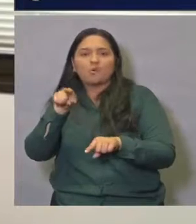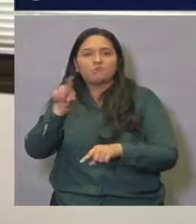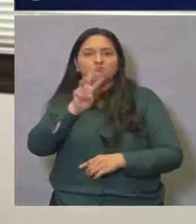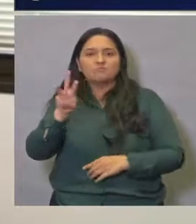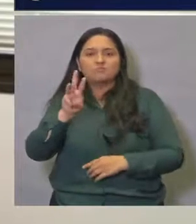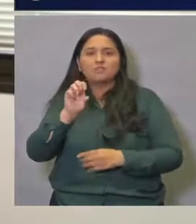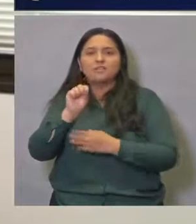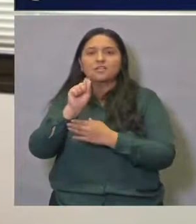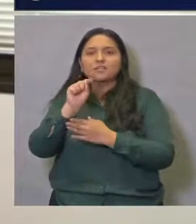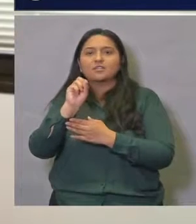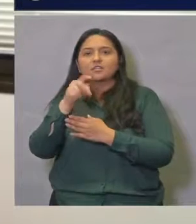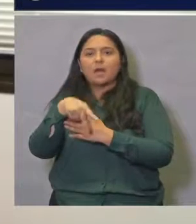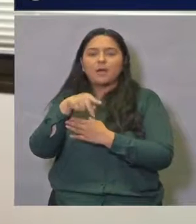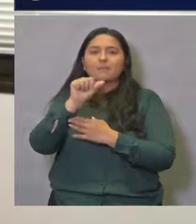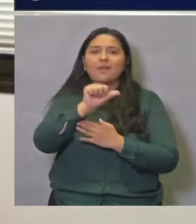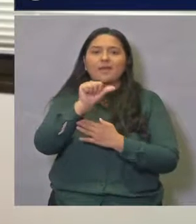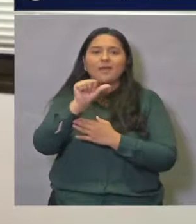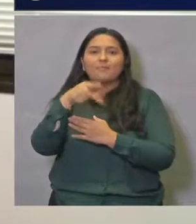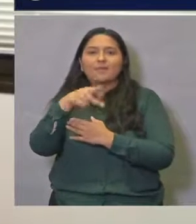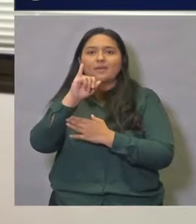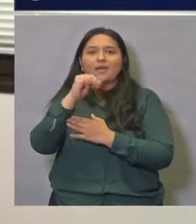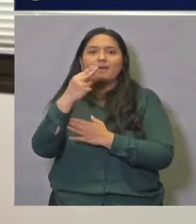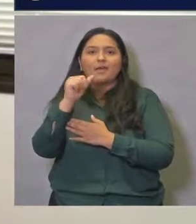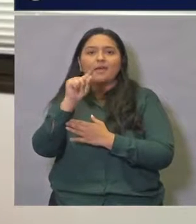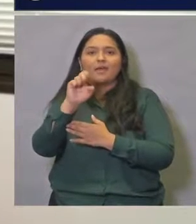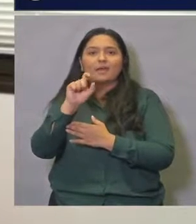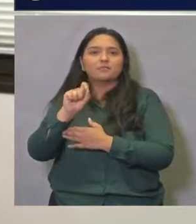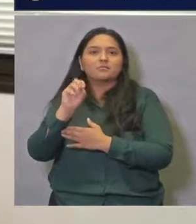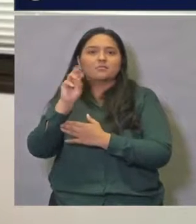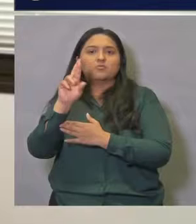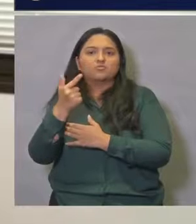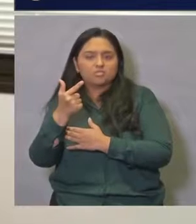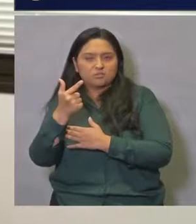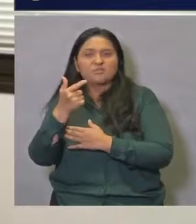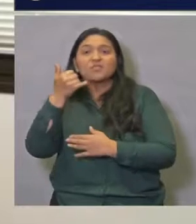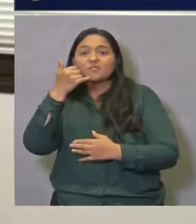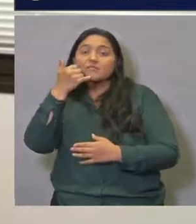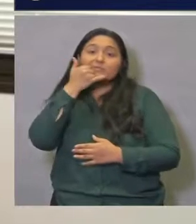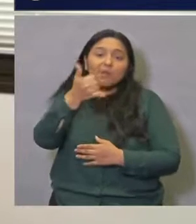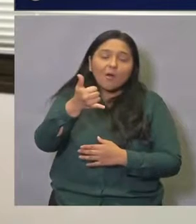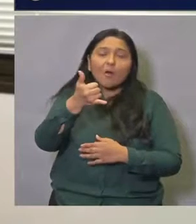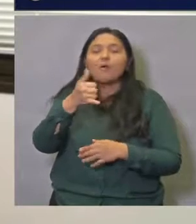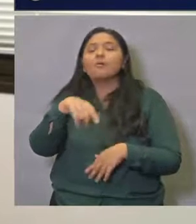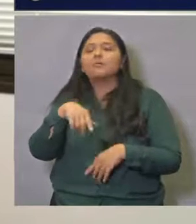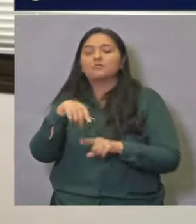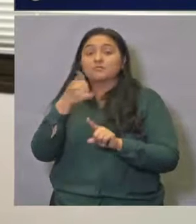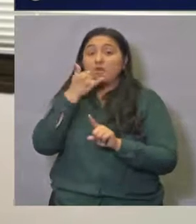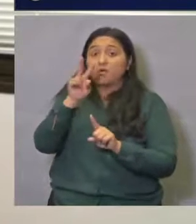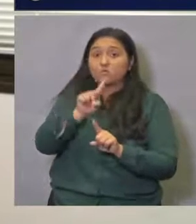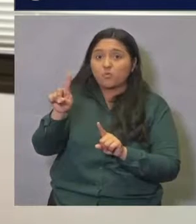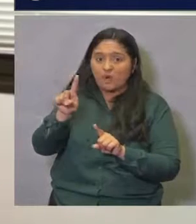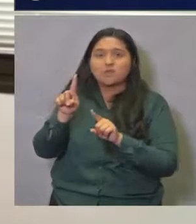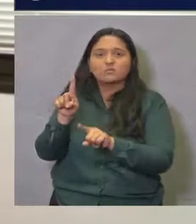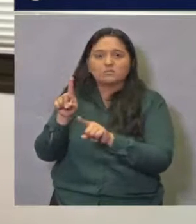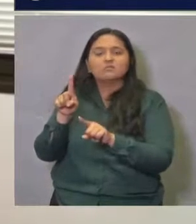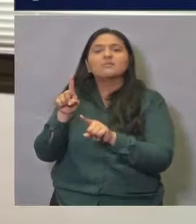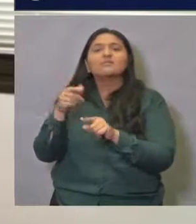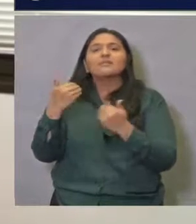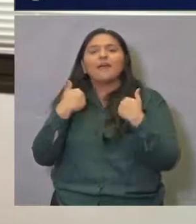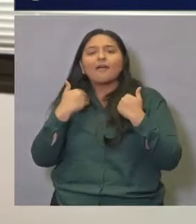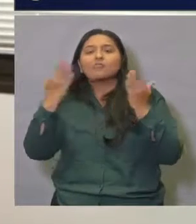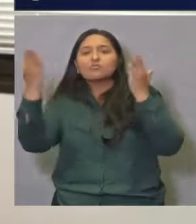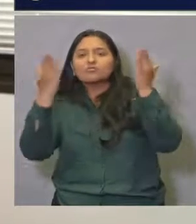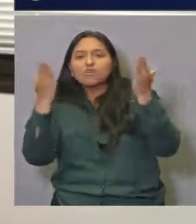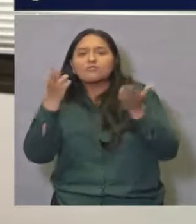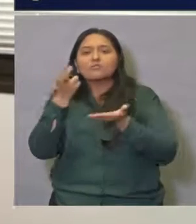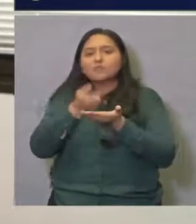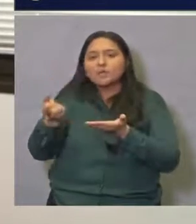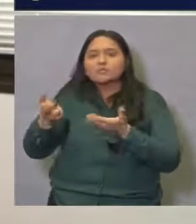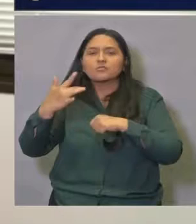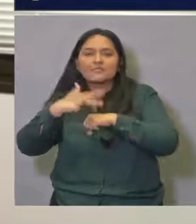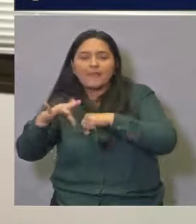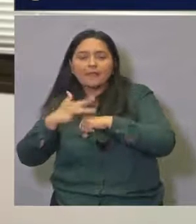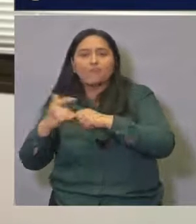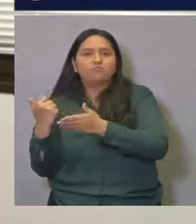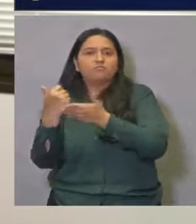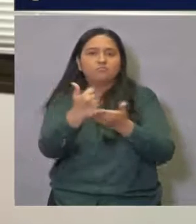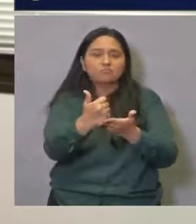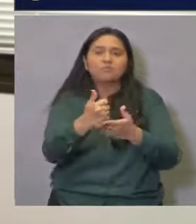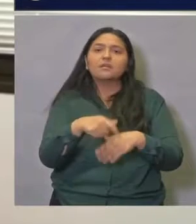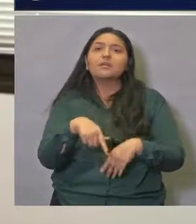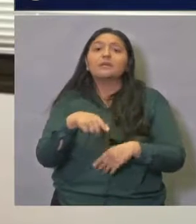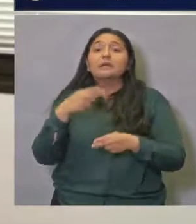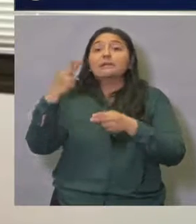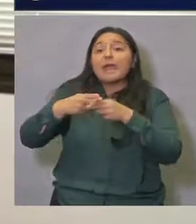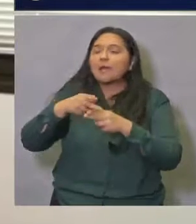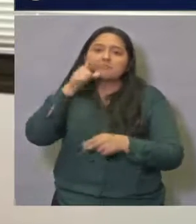INFORMEN A TRAVÉS DE LA LÍNEA